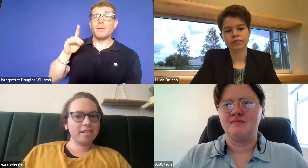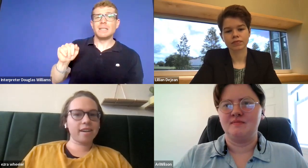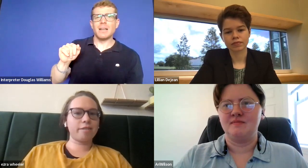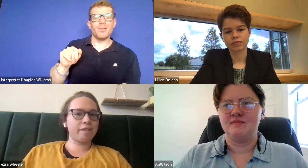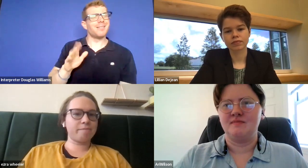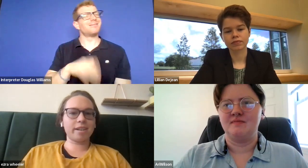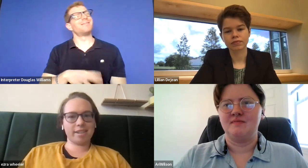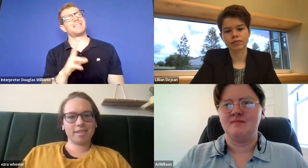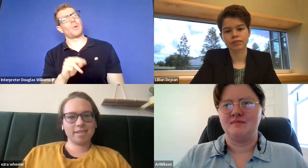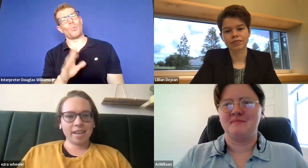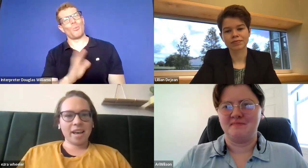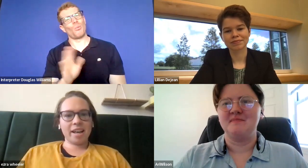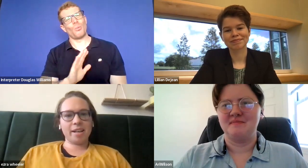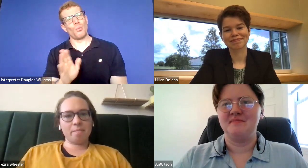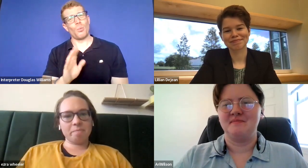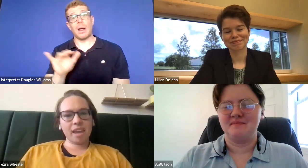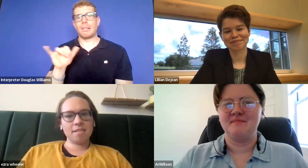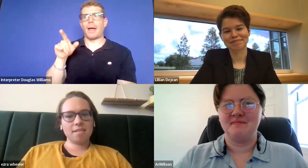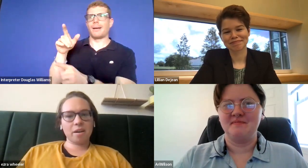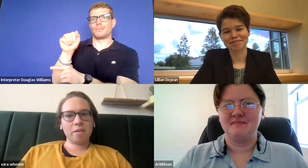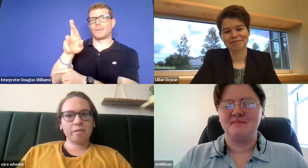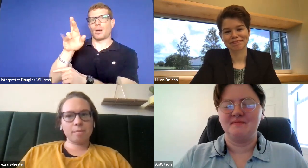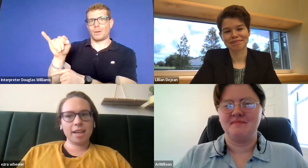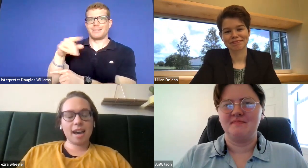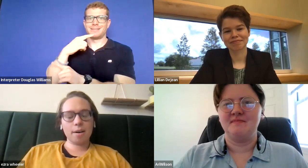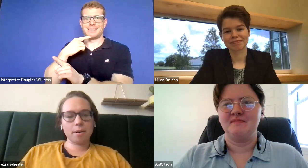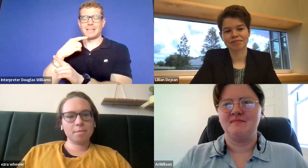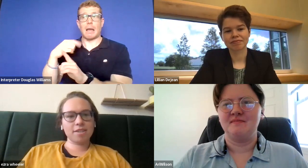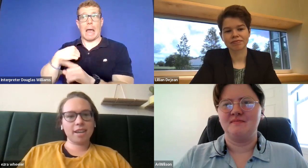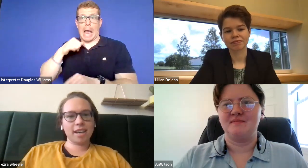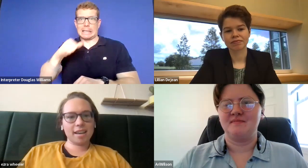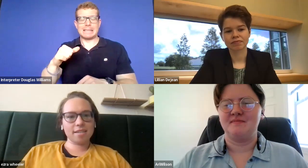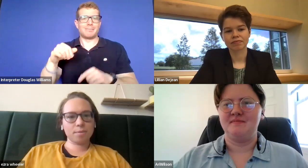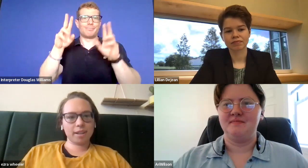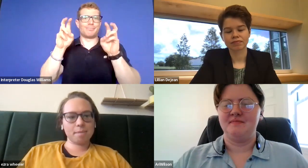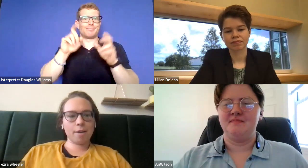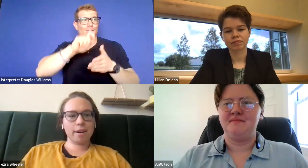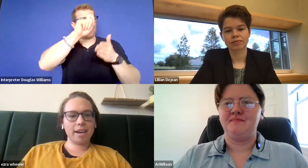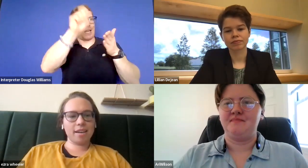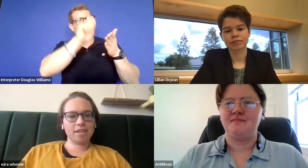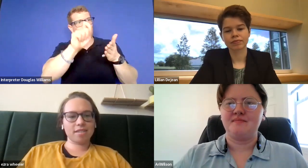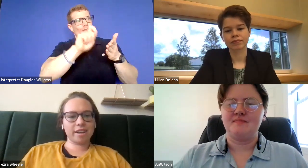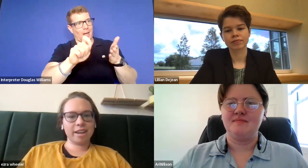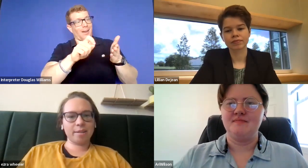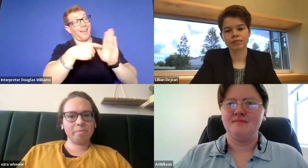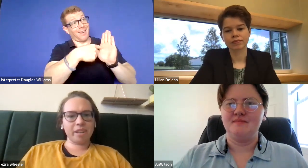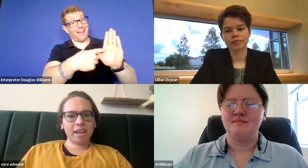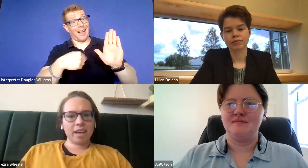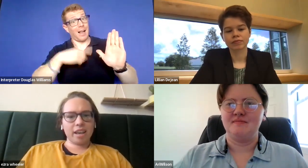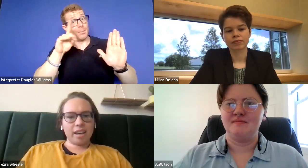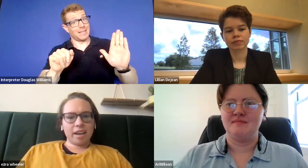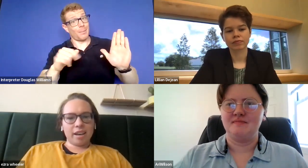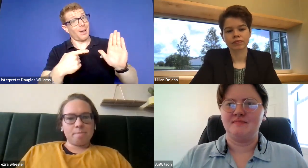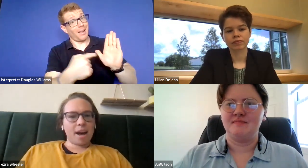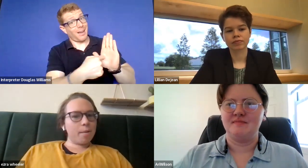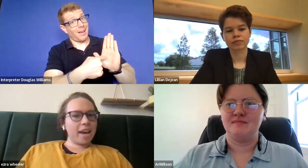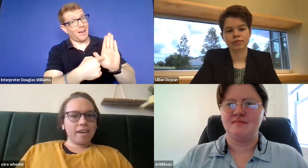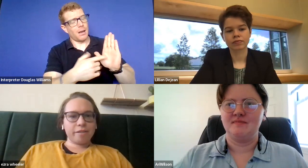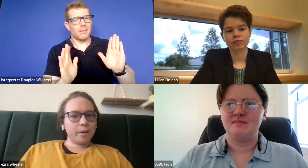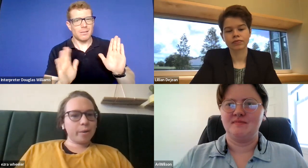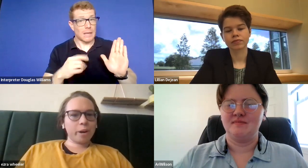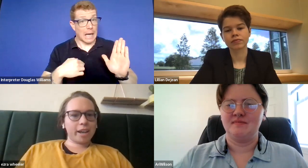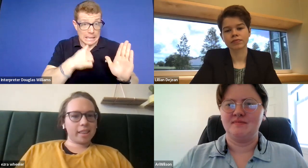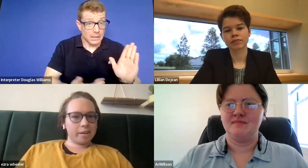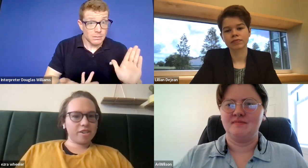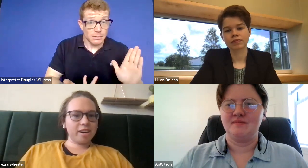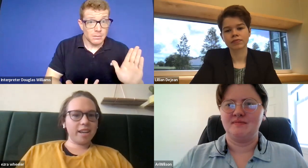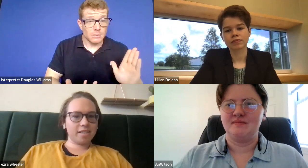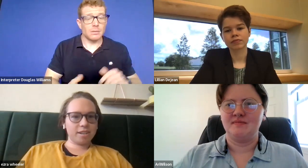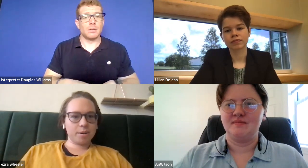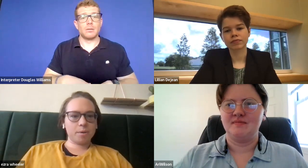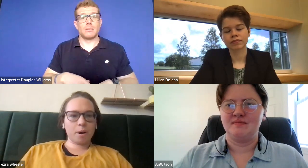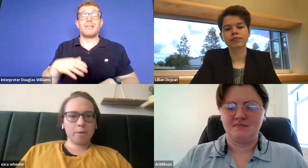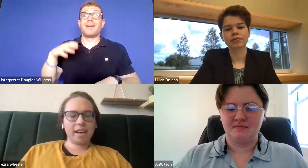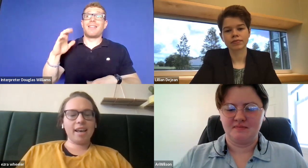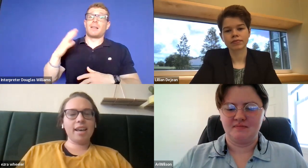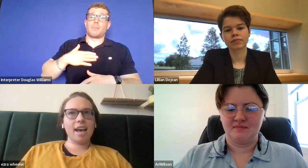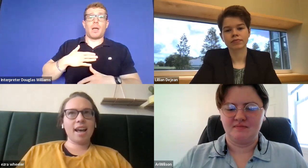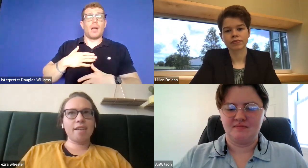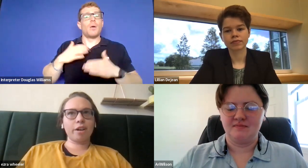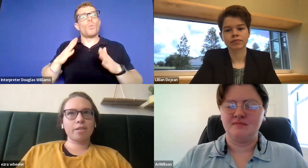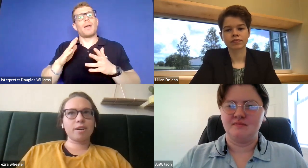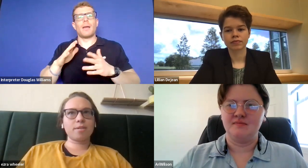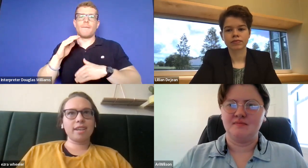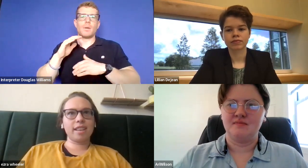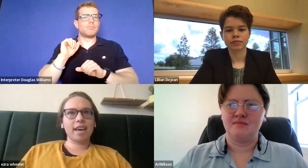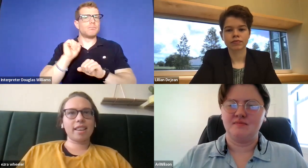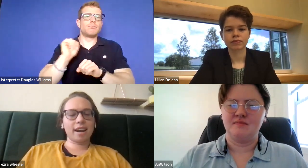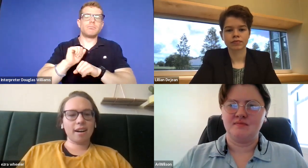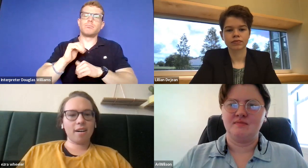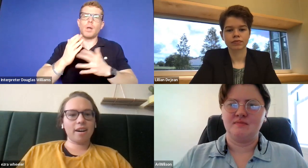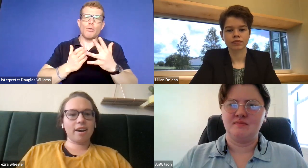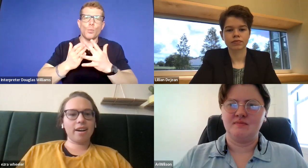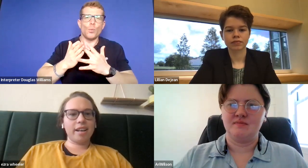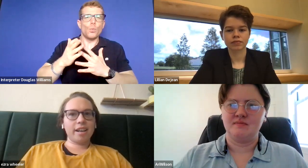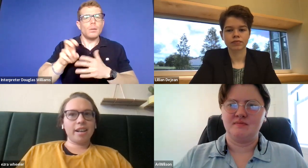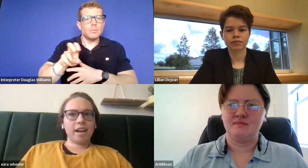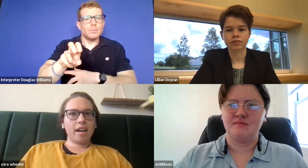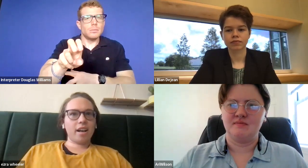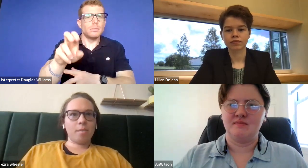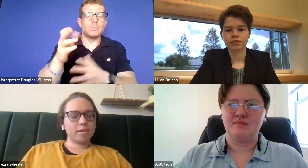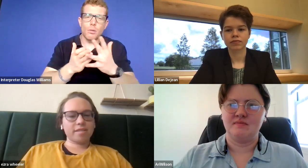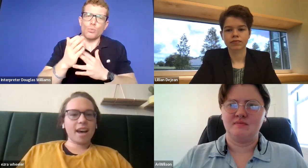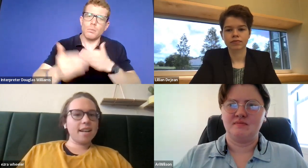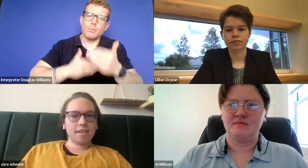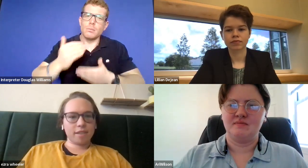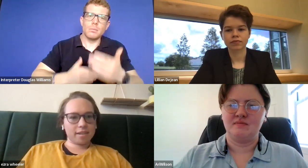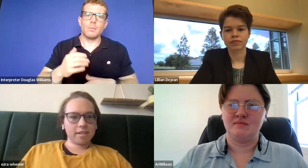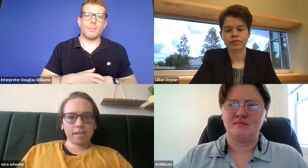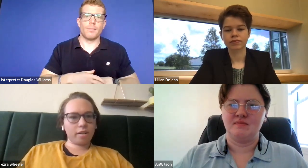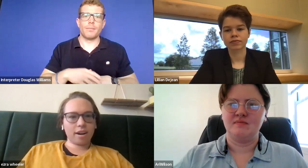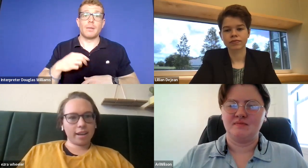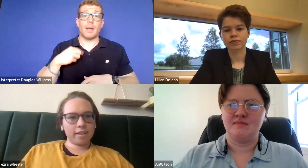I didn't check off enough boxes. and so for me now, especially, is really empowering and just my way of working through the journey to own that, and I've also seen that there are almost sides of this chronic